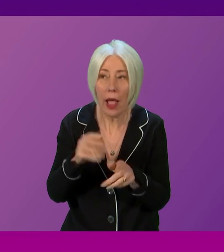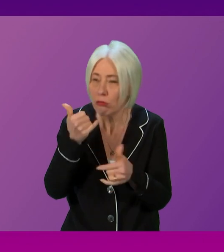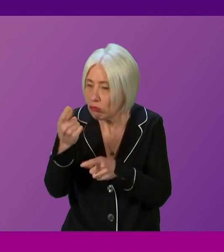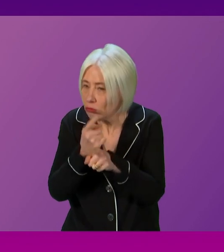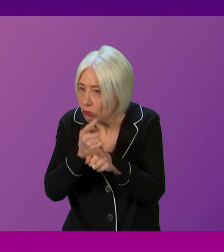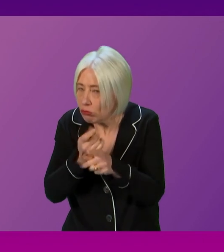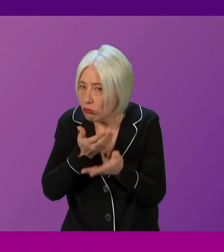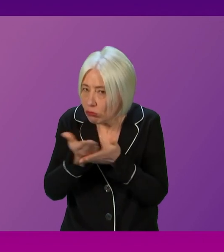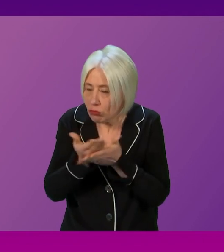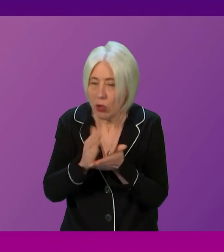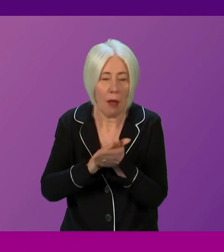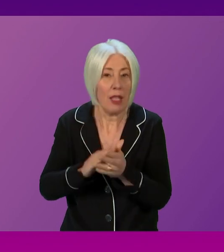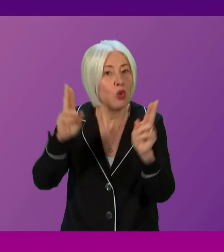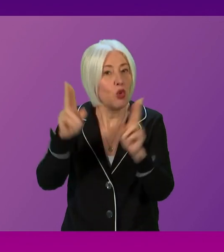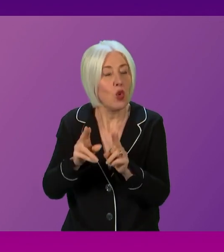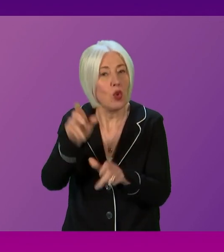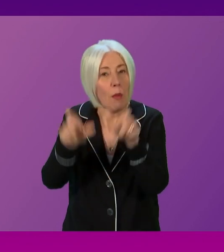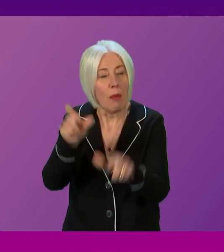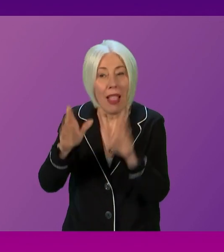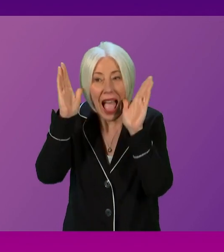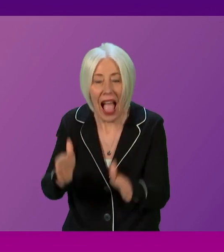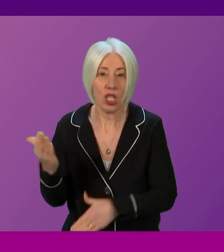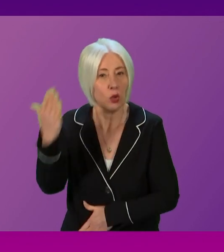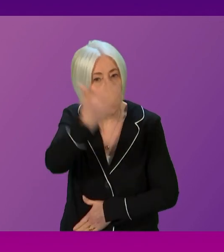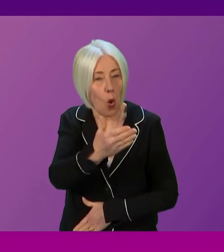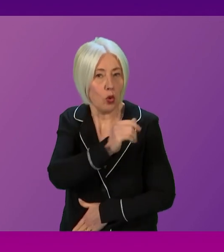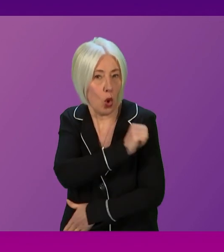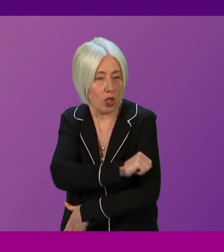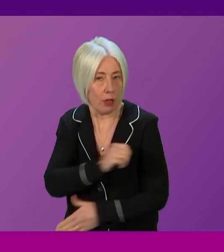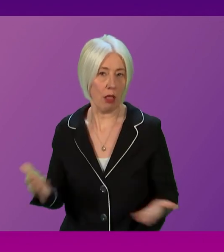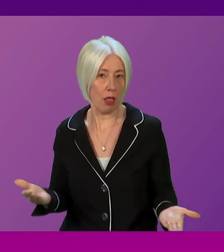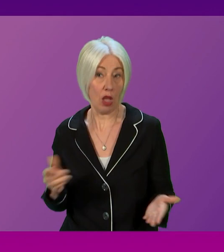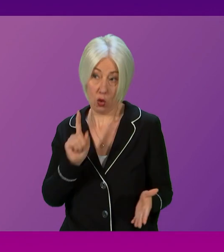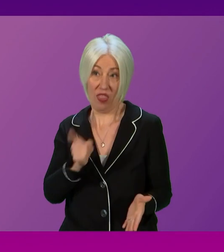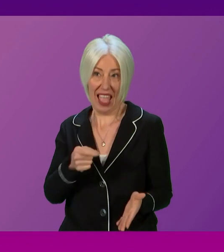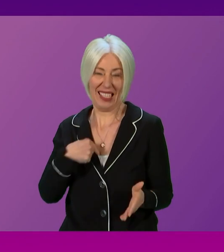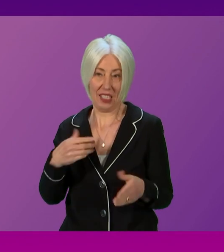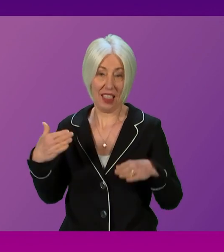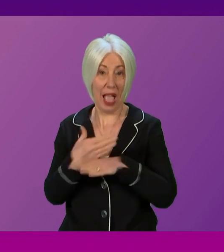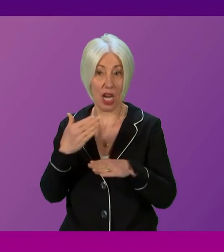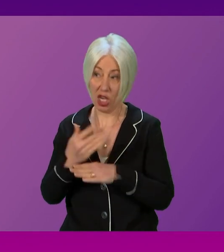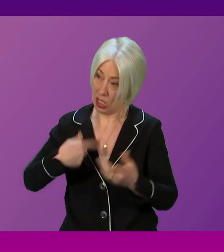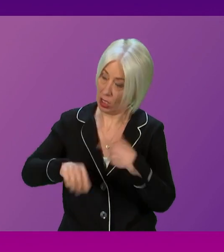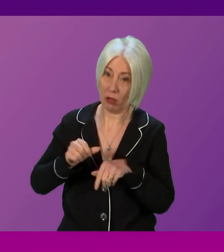and admissions to hospital. That is an example of the actions that we are taking having an impact.